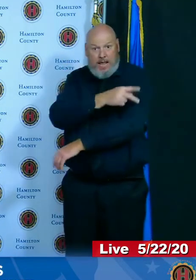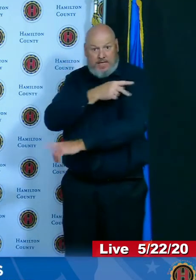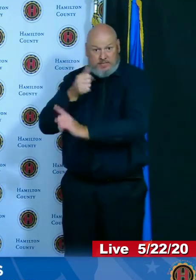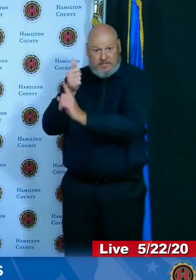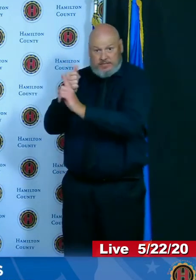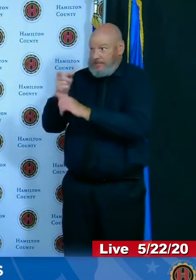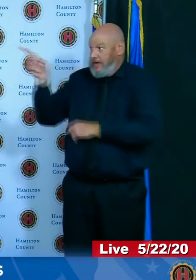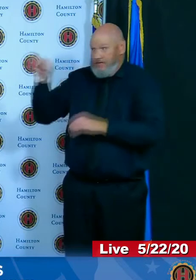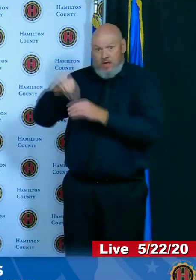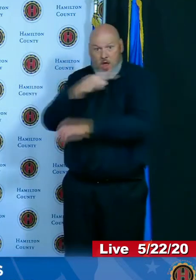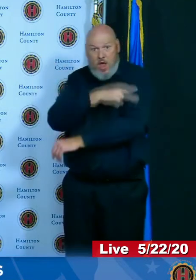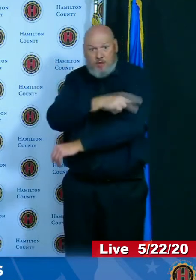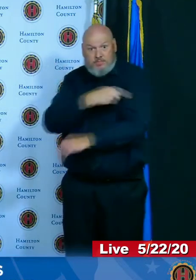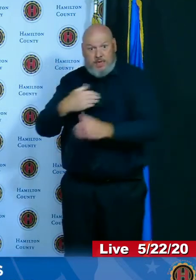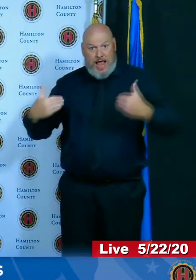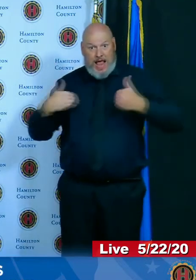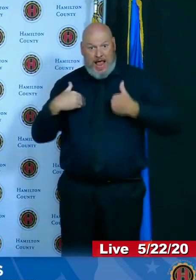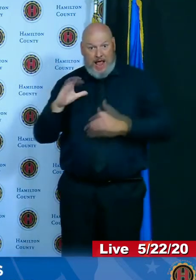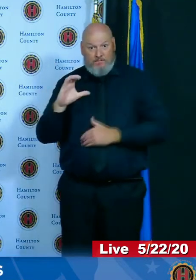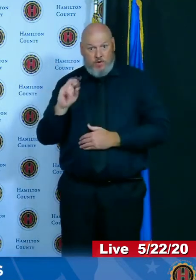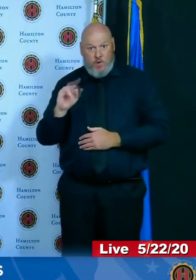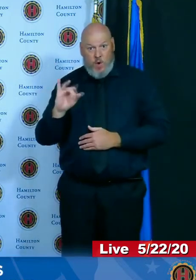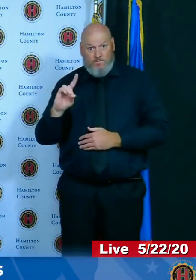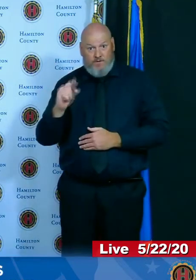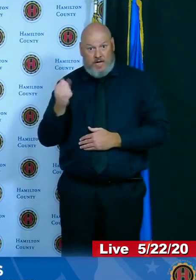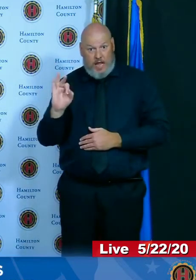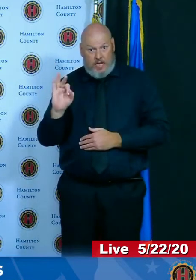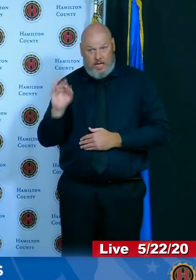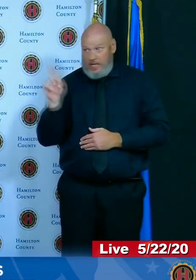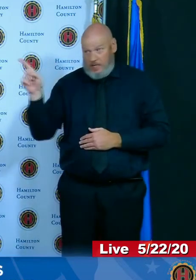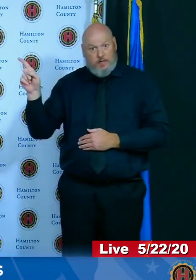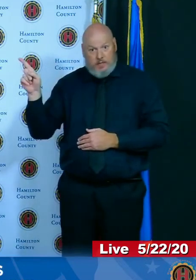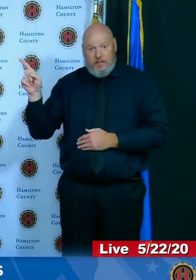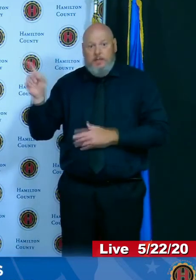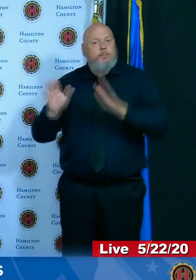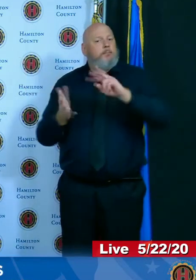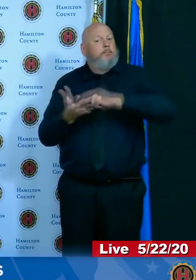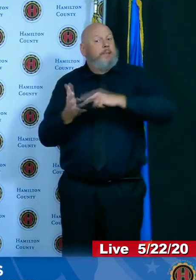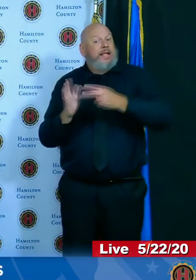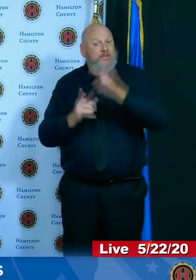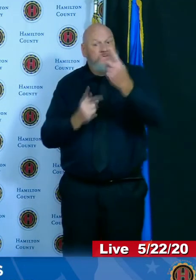that support person visitors must wear a mask at all times all visitors will be